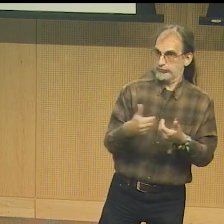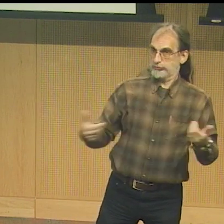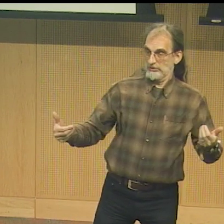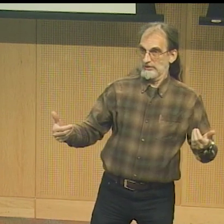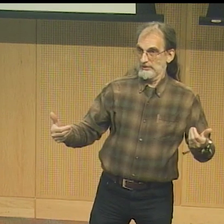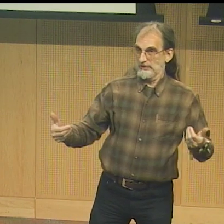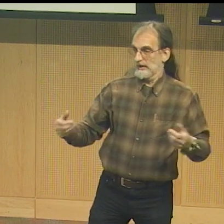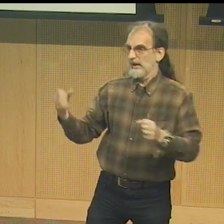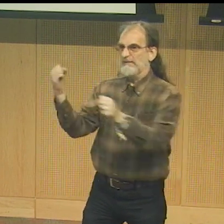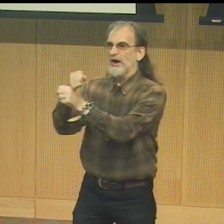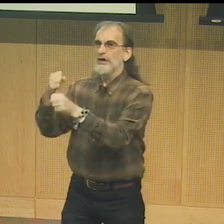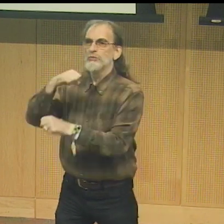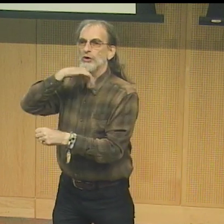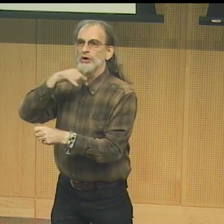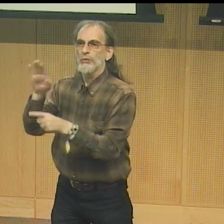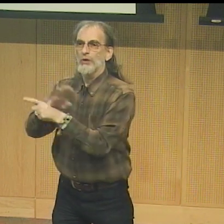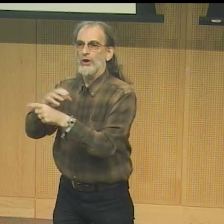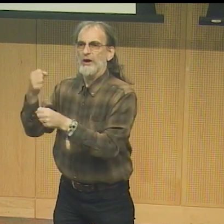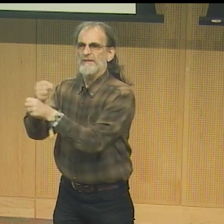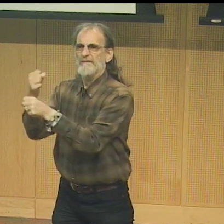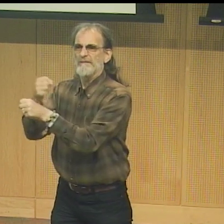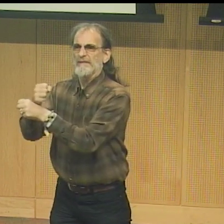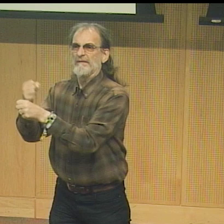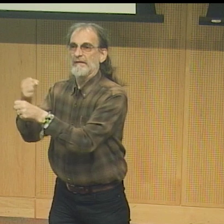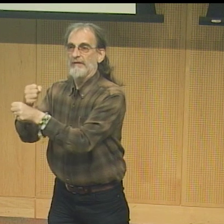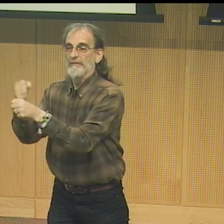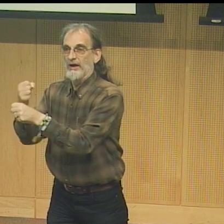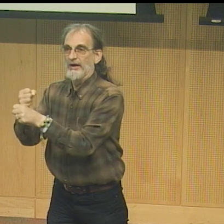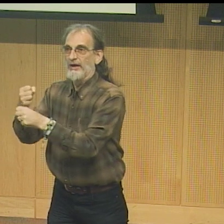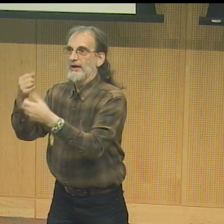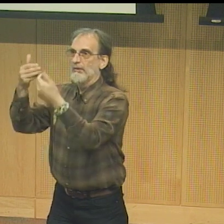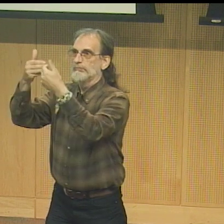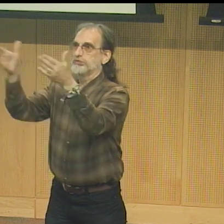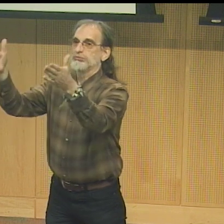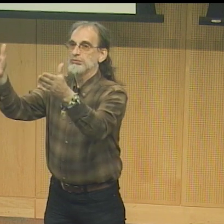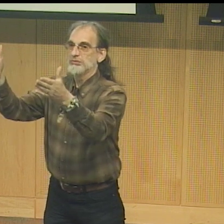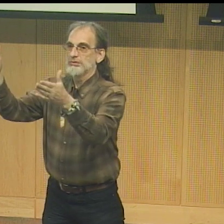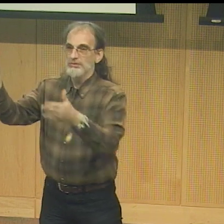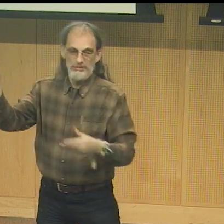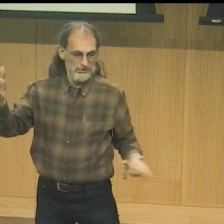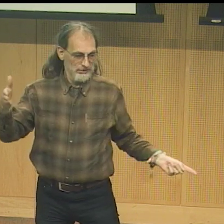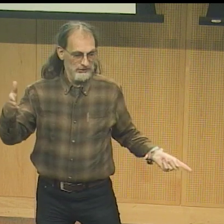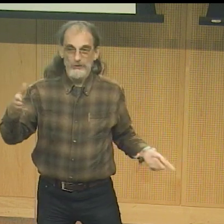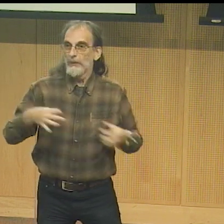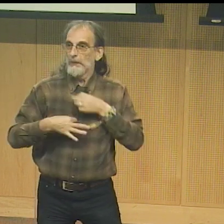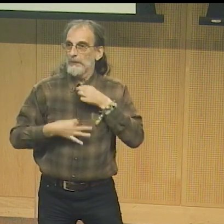a lobbyist group separate from the NAD or the BDA.